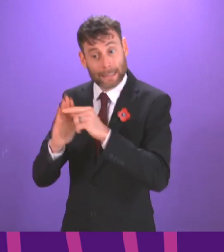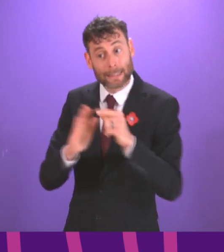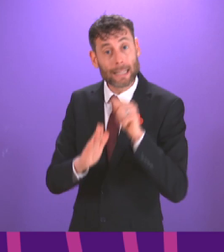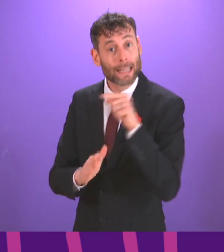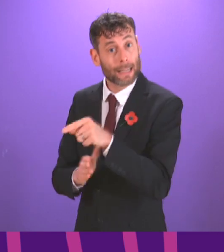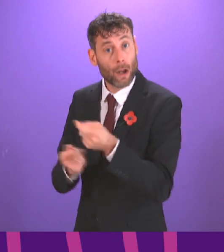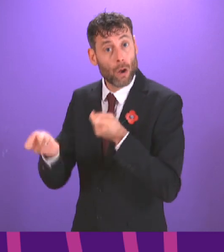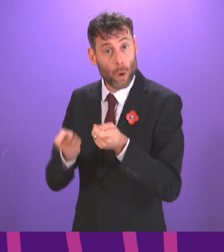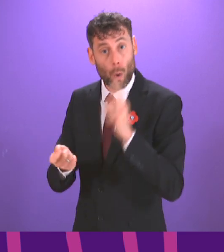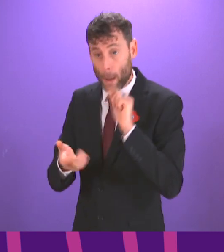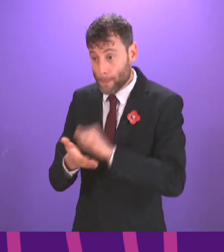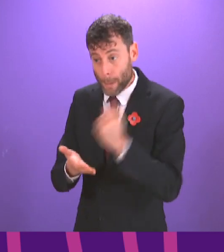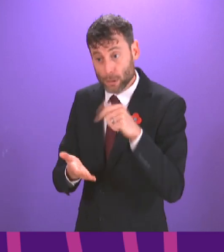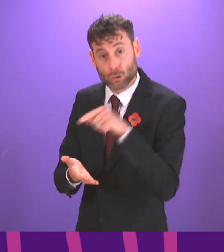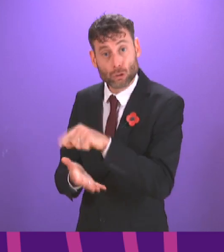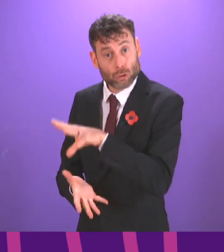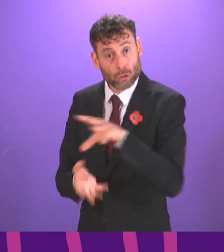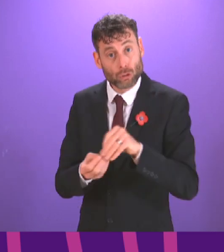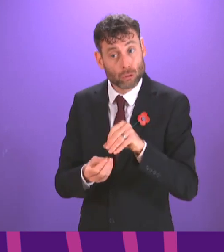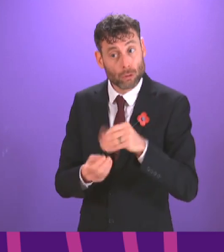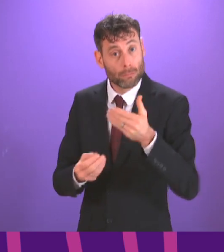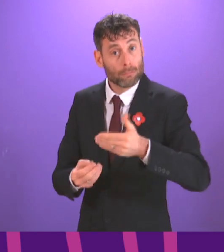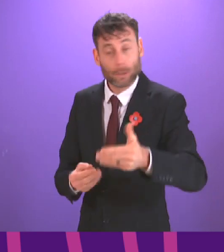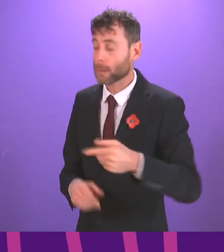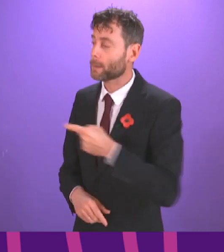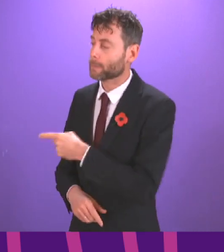The First Minister (Nicola Sturgeon): I will come back to Ross Greer on the plans